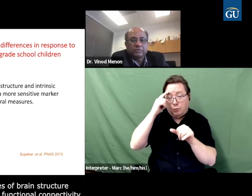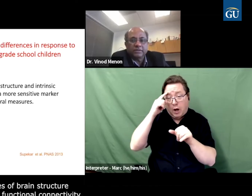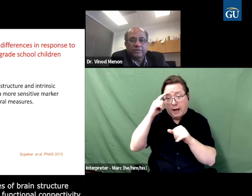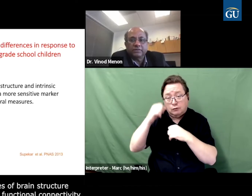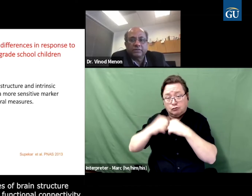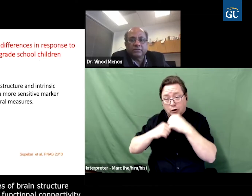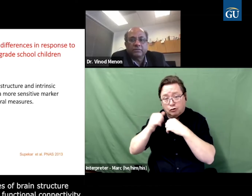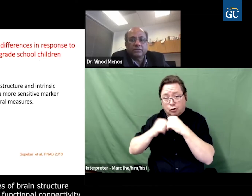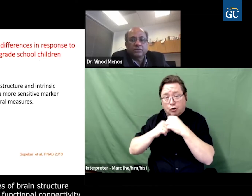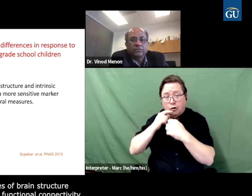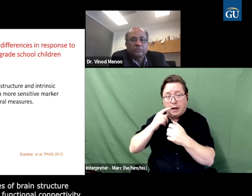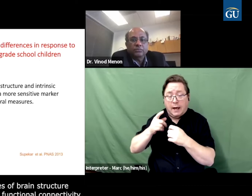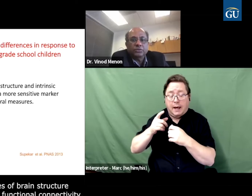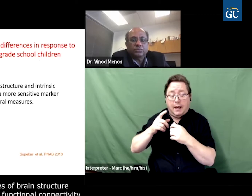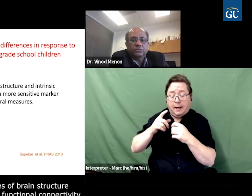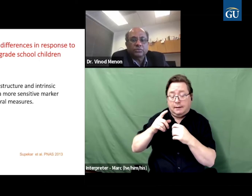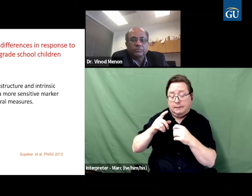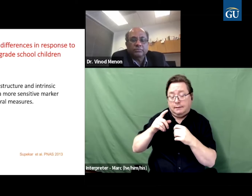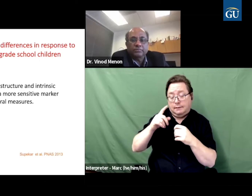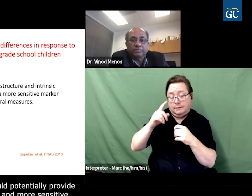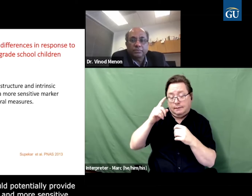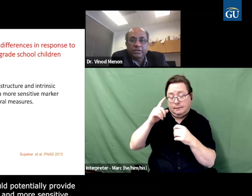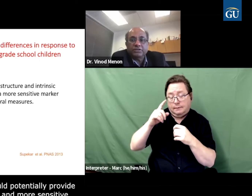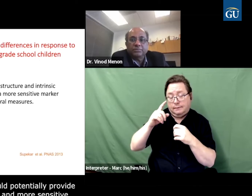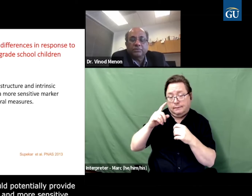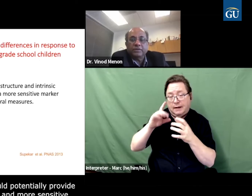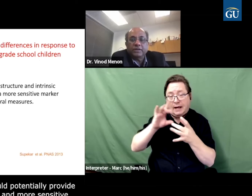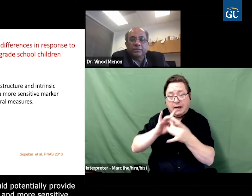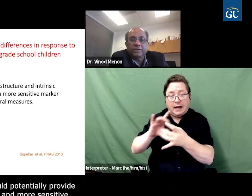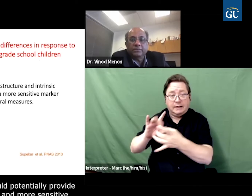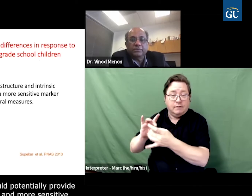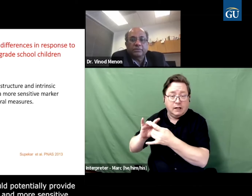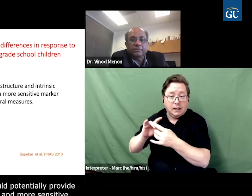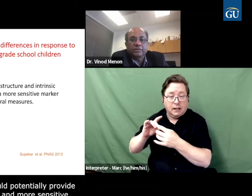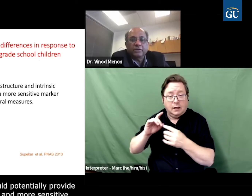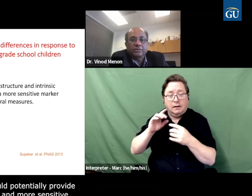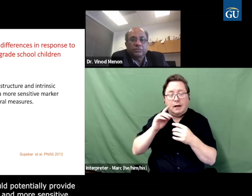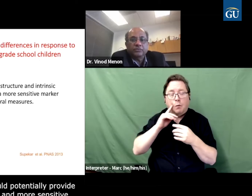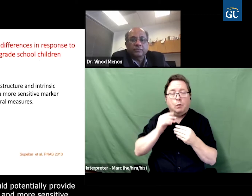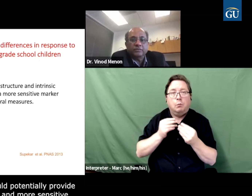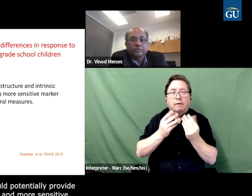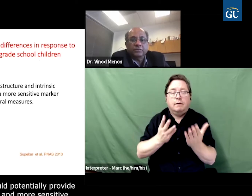intrinsic functional connectivity